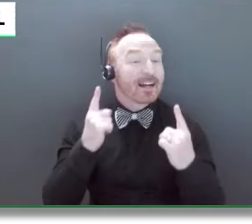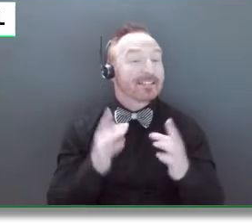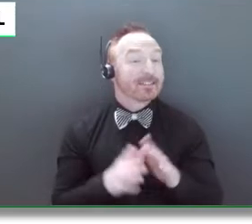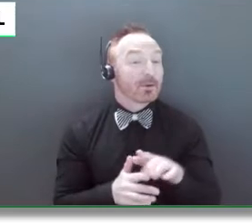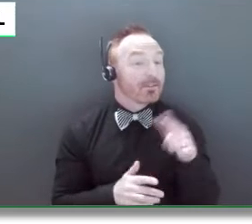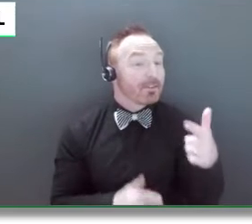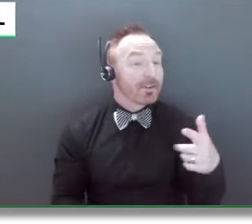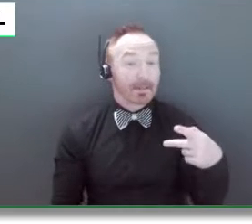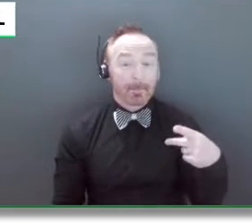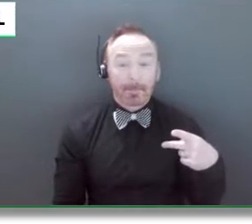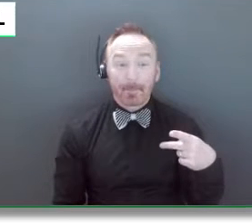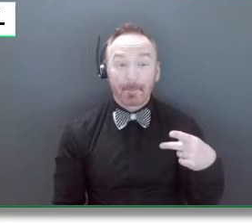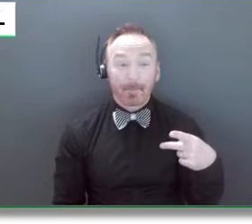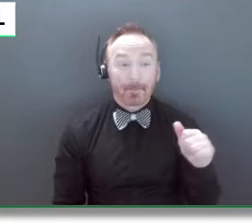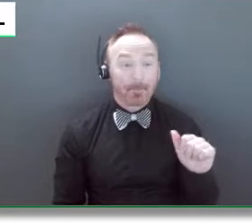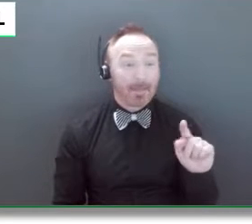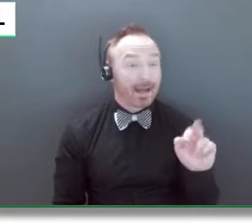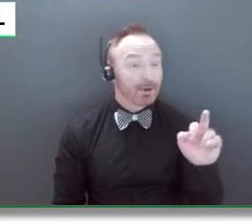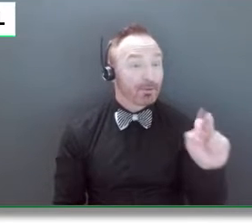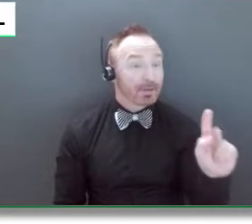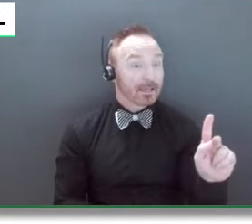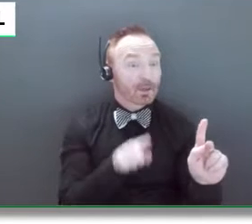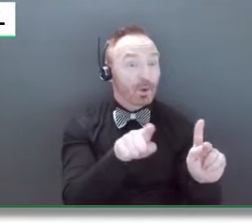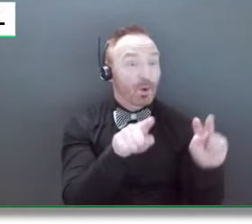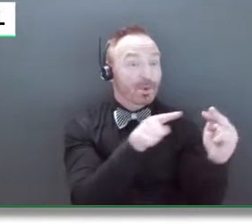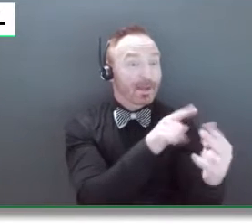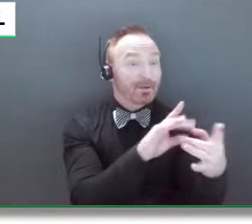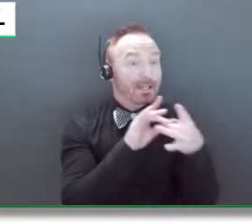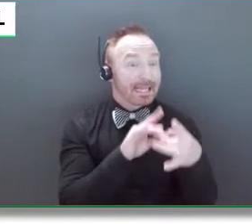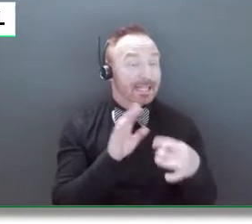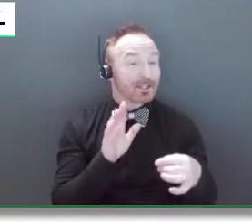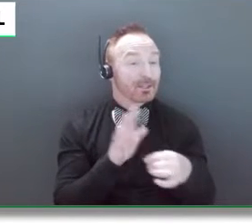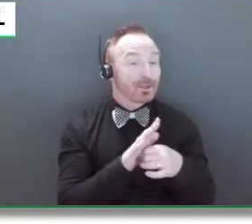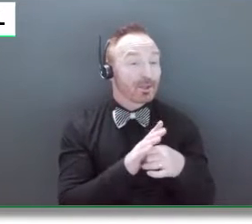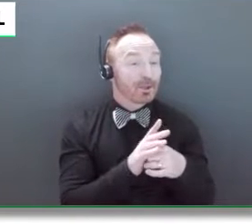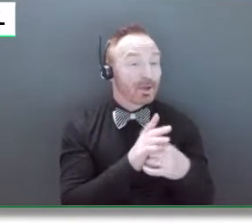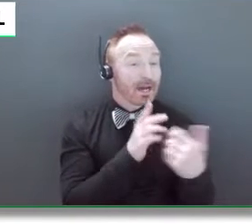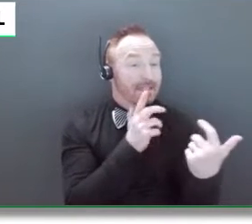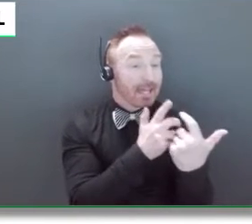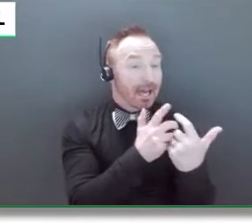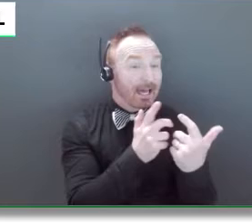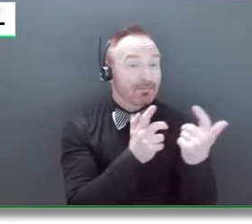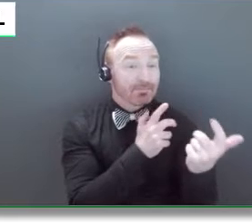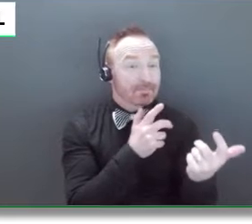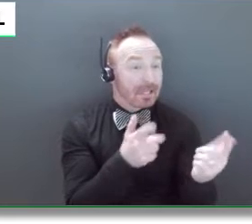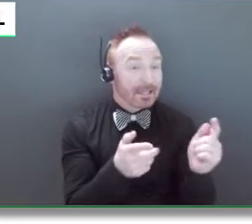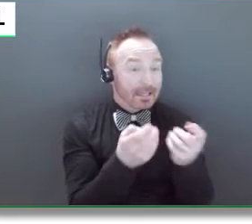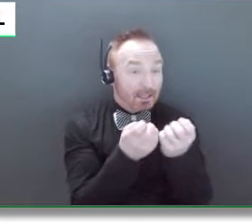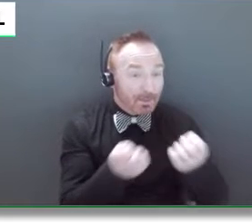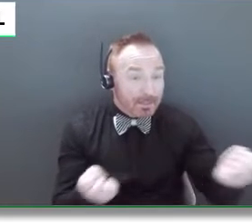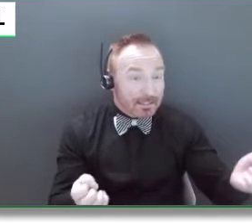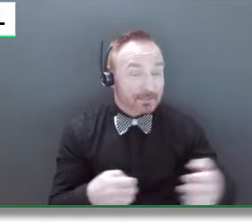adaptive equipment and sort of overcoming some of these challenges? Yeah, I mean the the other panelists are definitely